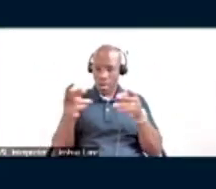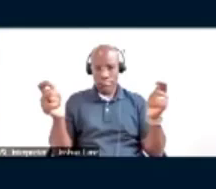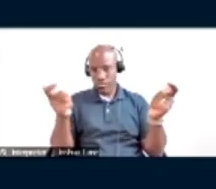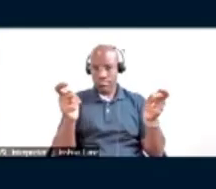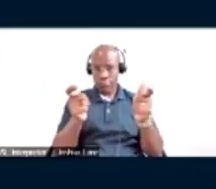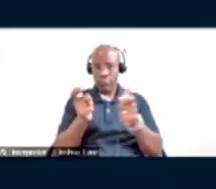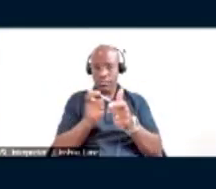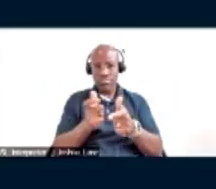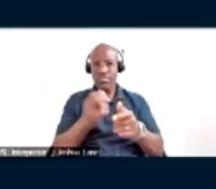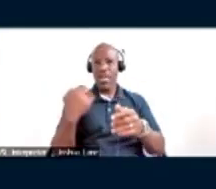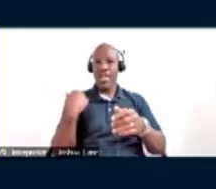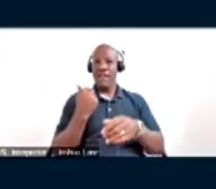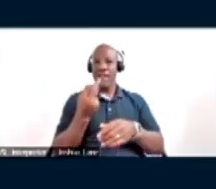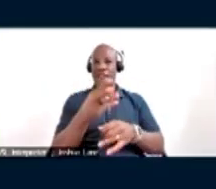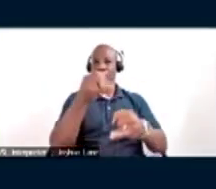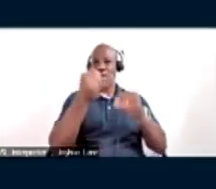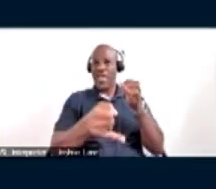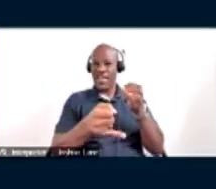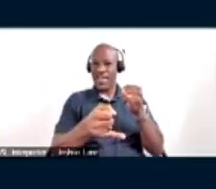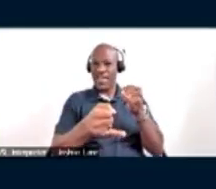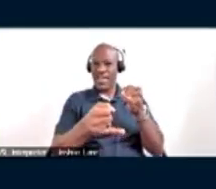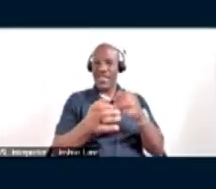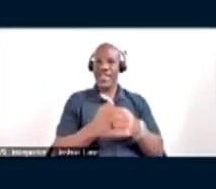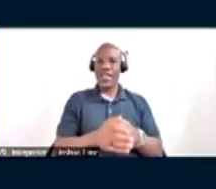about who or where the application comes from.